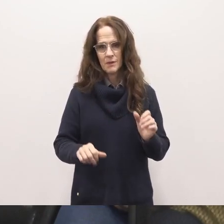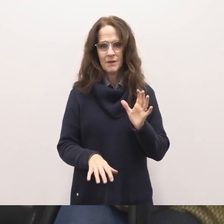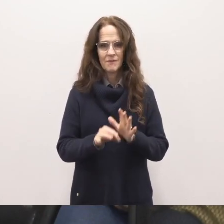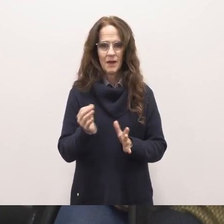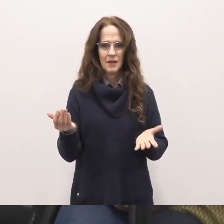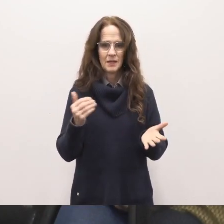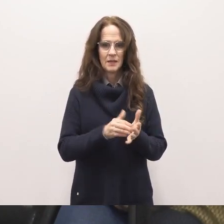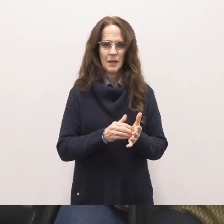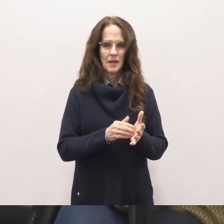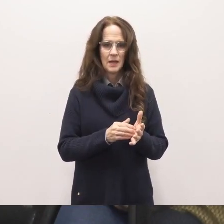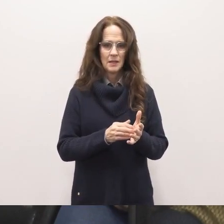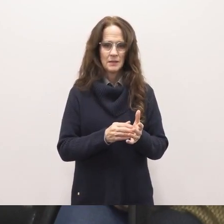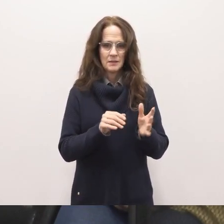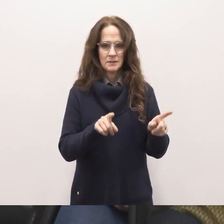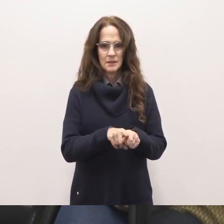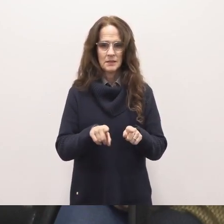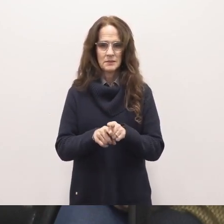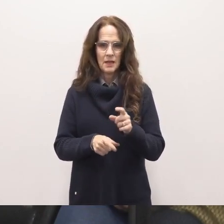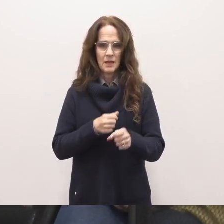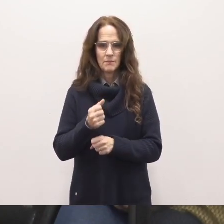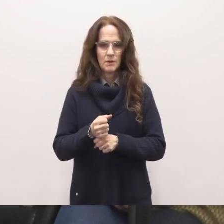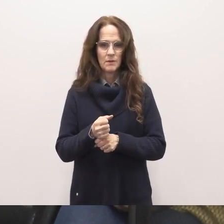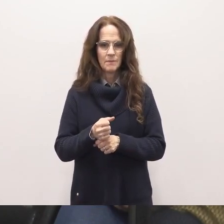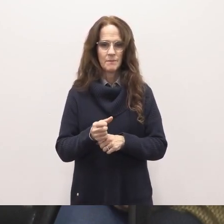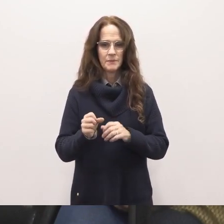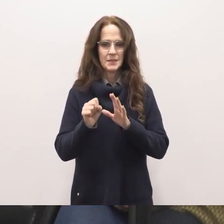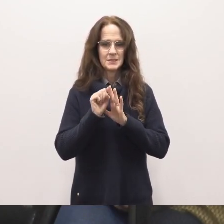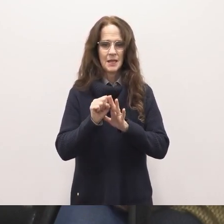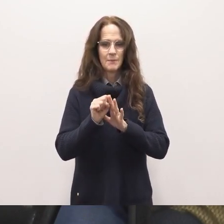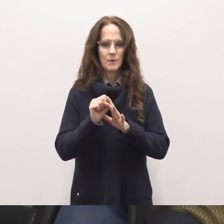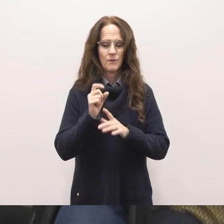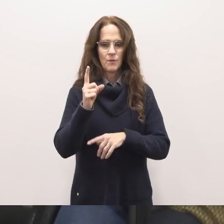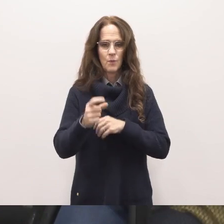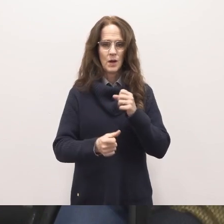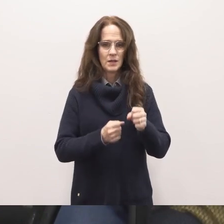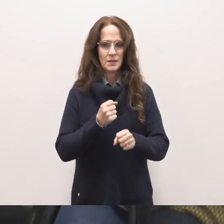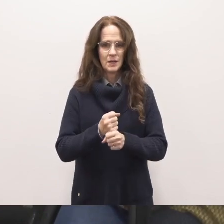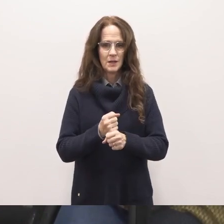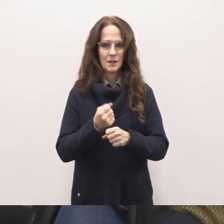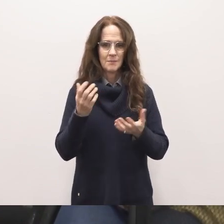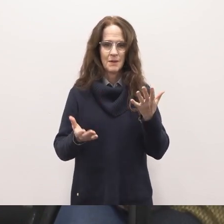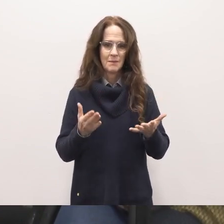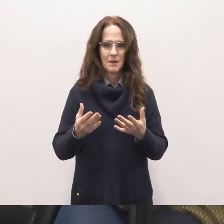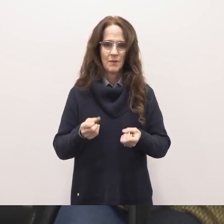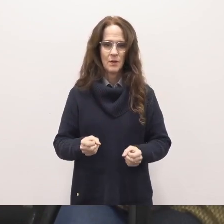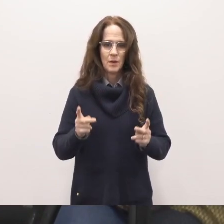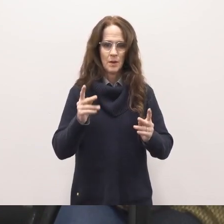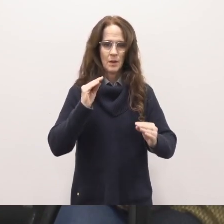in a subsequent year just because our sample will span the whole year, and so you may not have had the opportunity yet to correct.